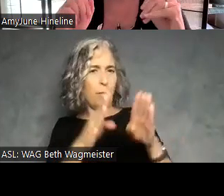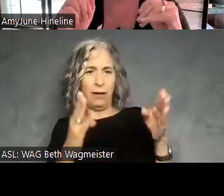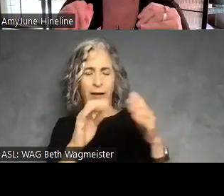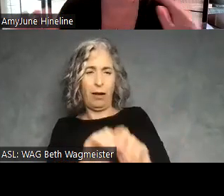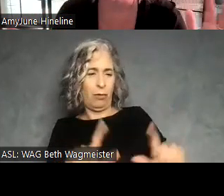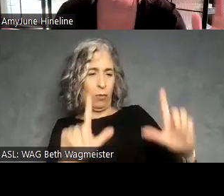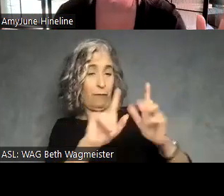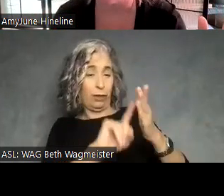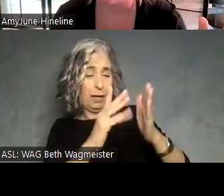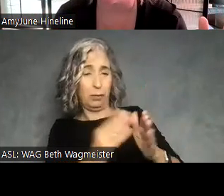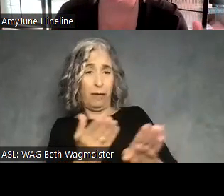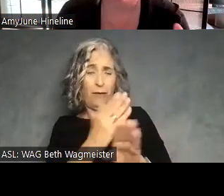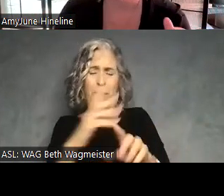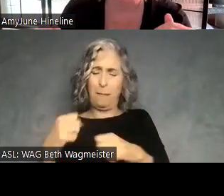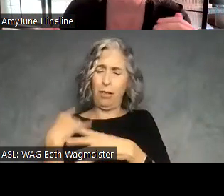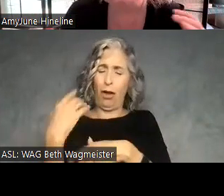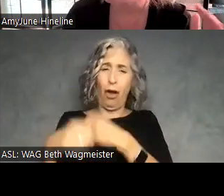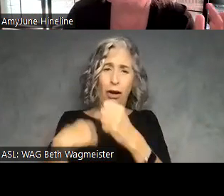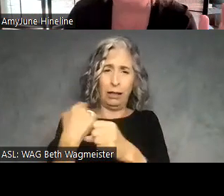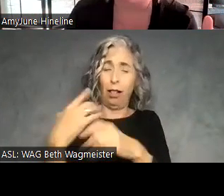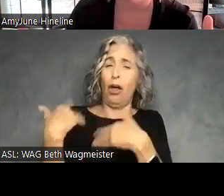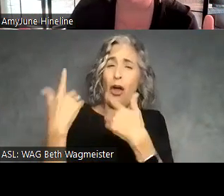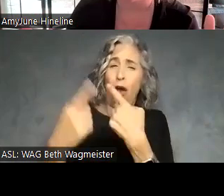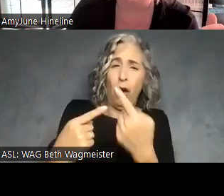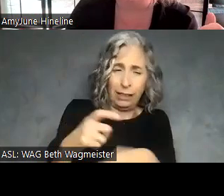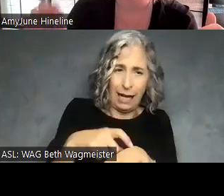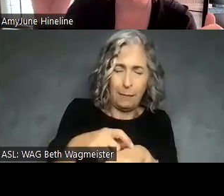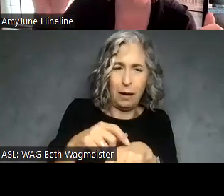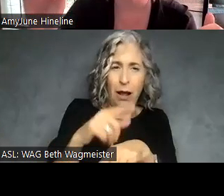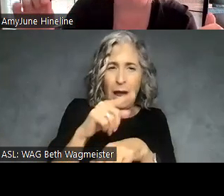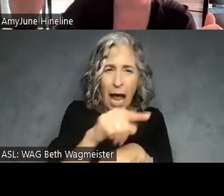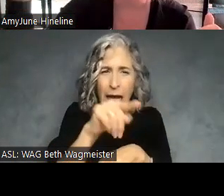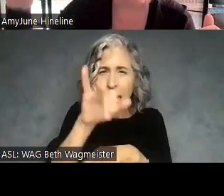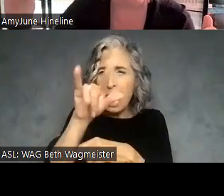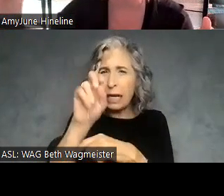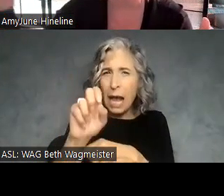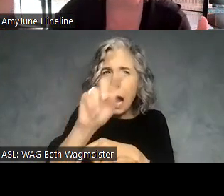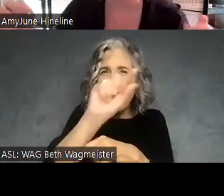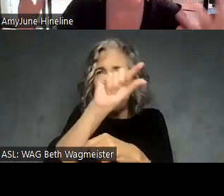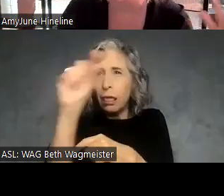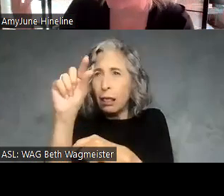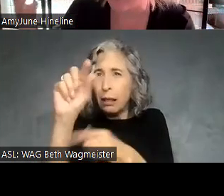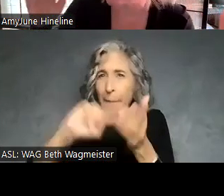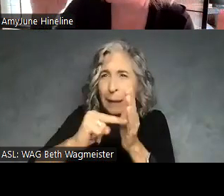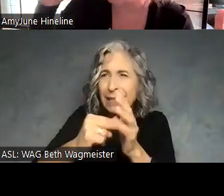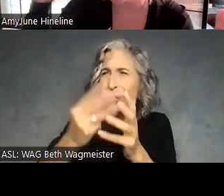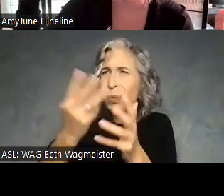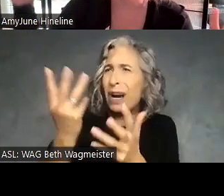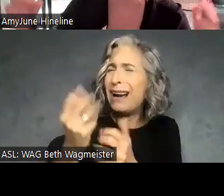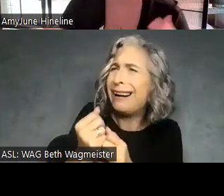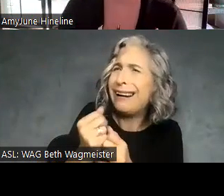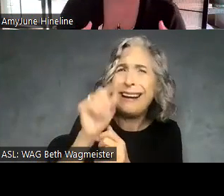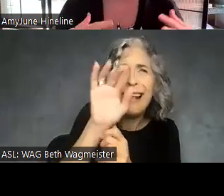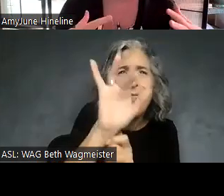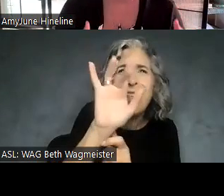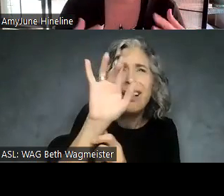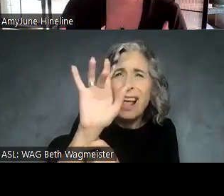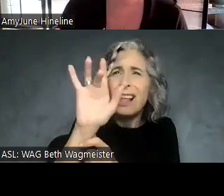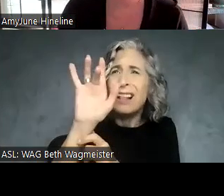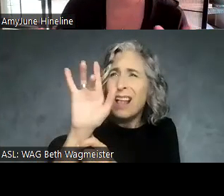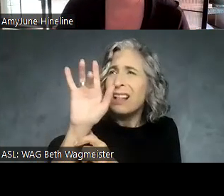the importance of the information. Because not all people are able to distinguish between colors, not